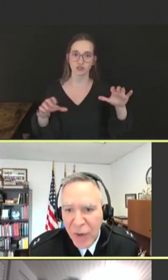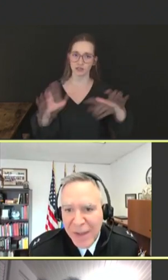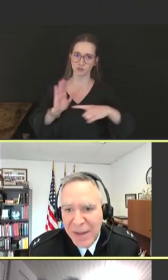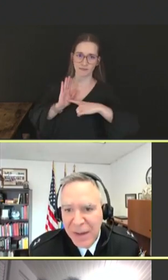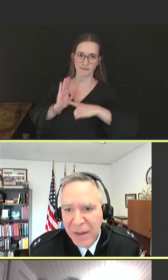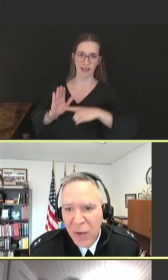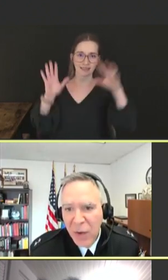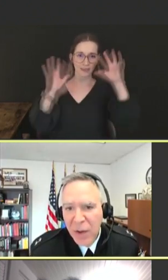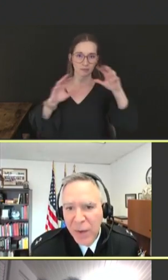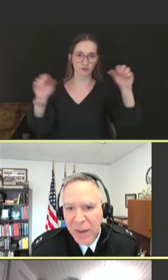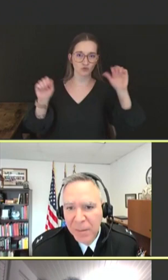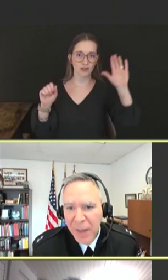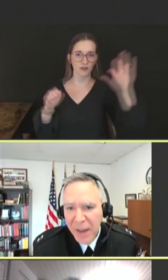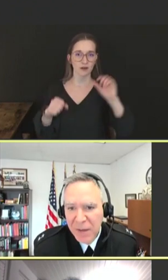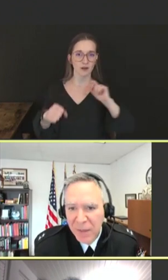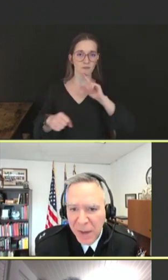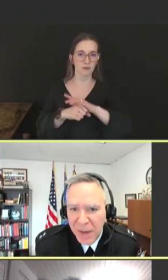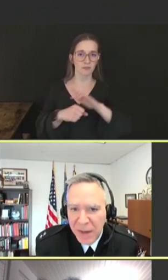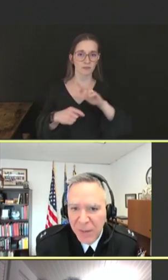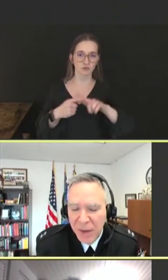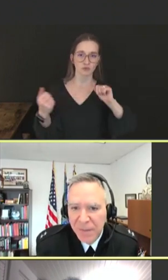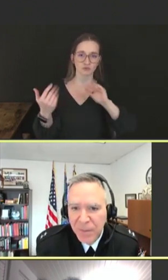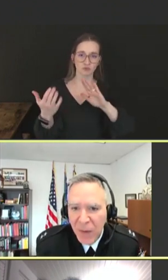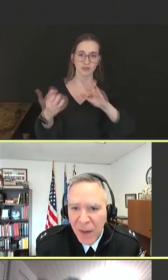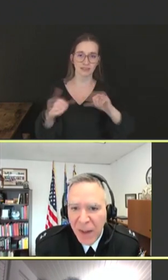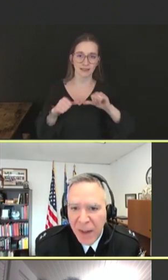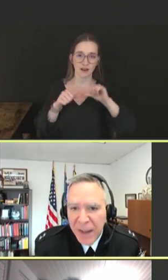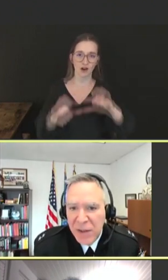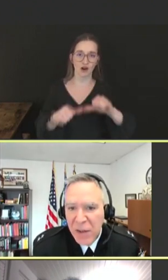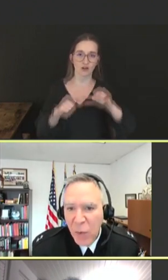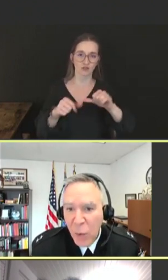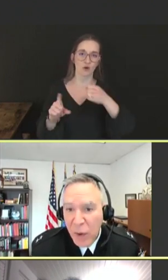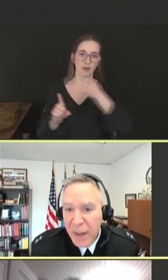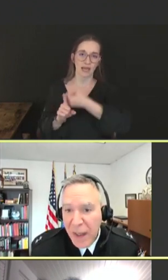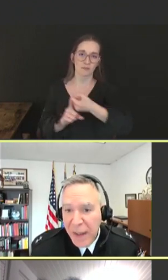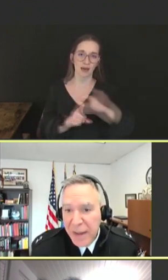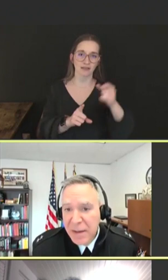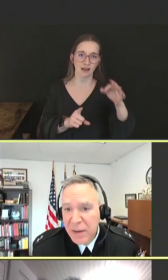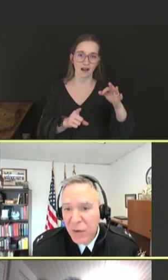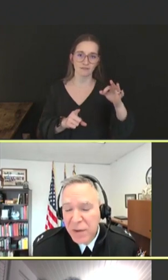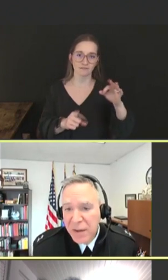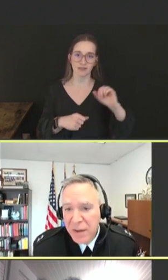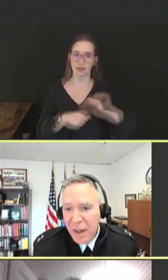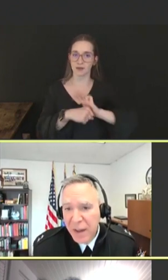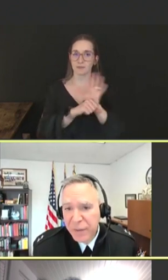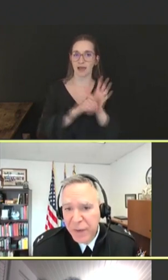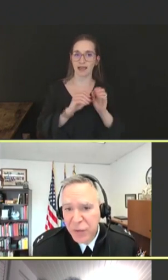addressing the ongoing impacts of the pandemic. It's organized across the entire federal